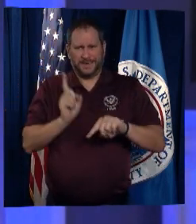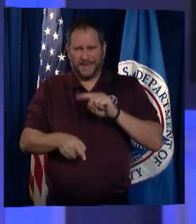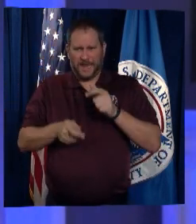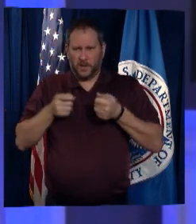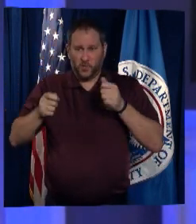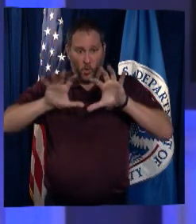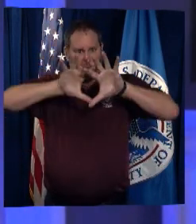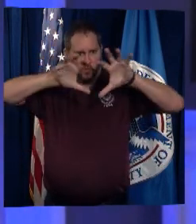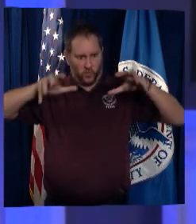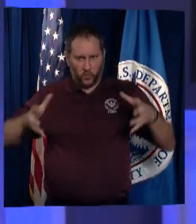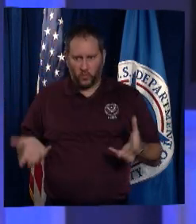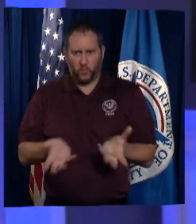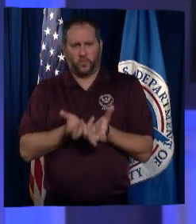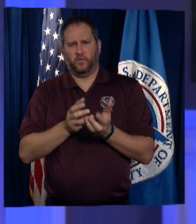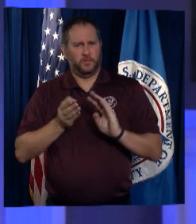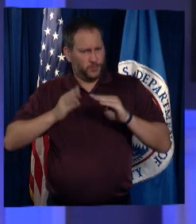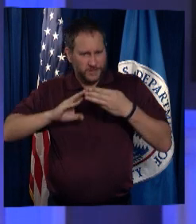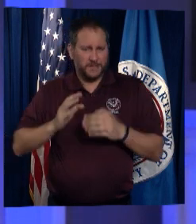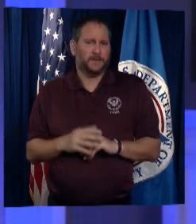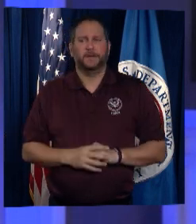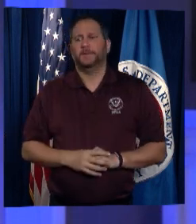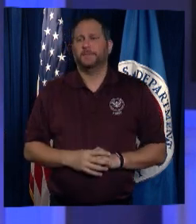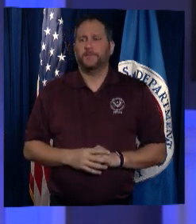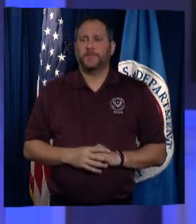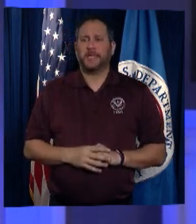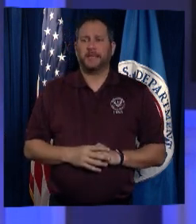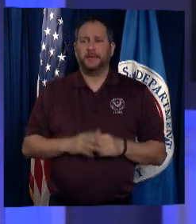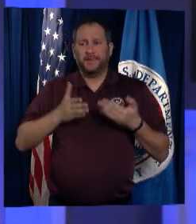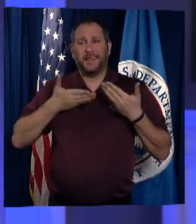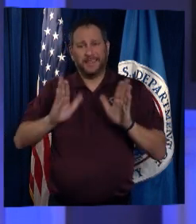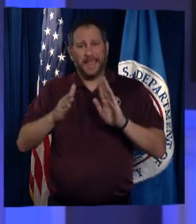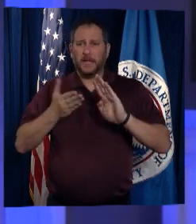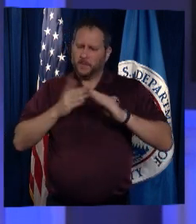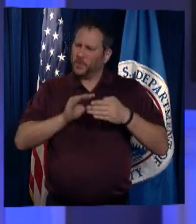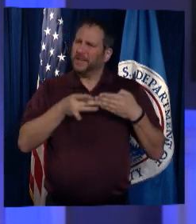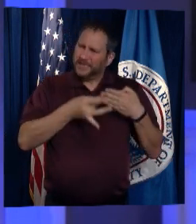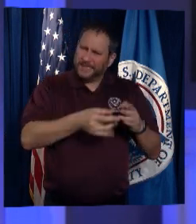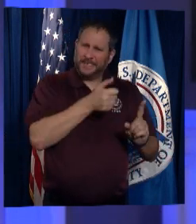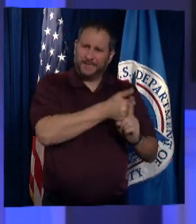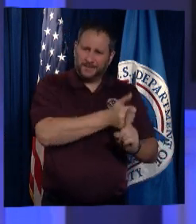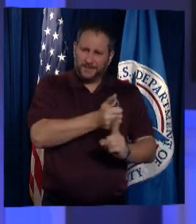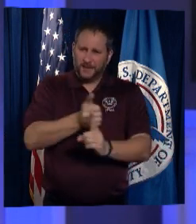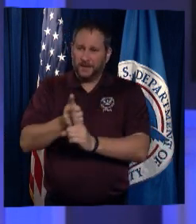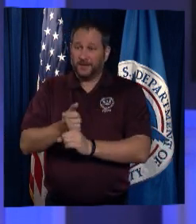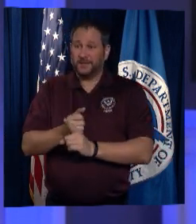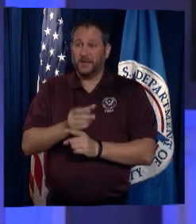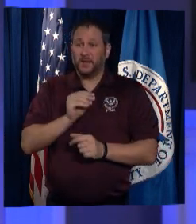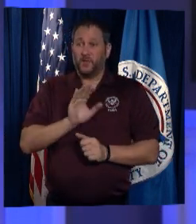without a constellation. The typical emergency manager I encounter is